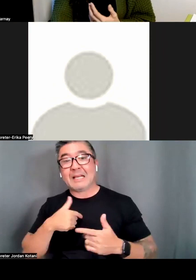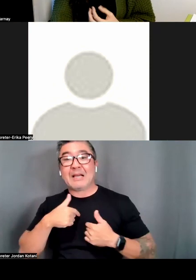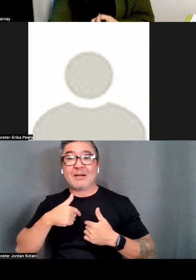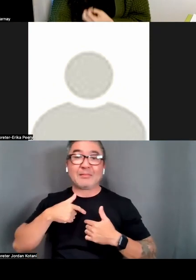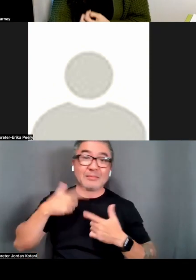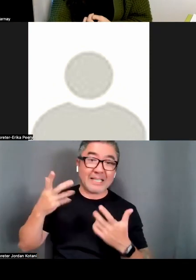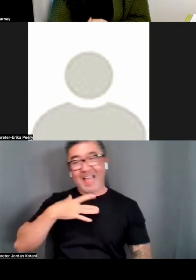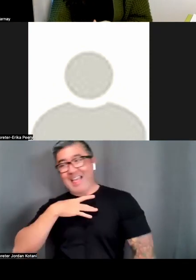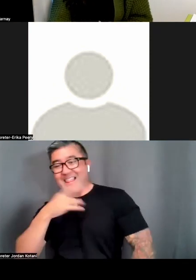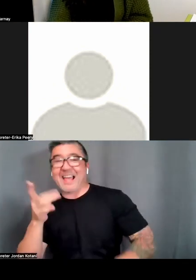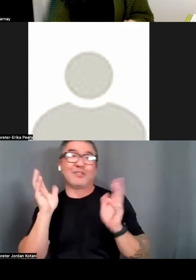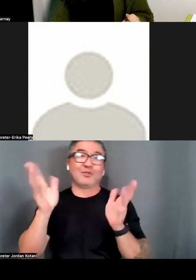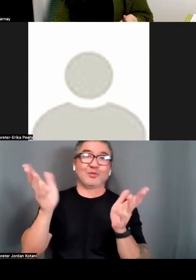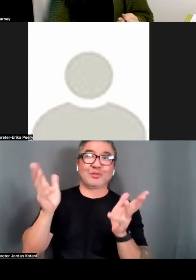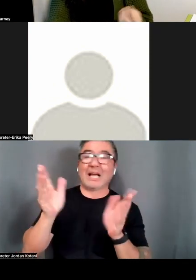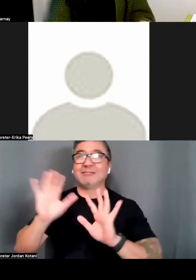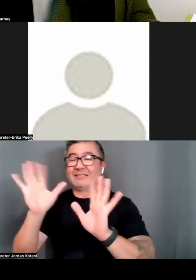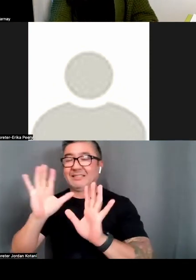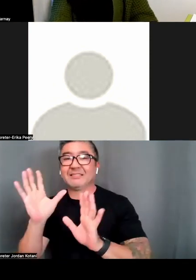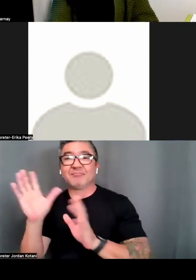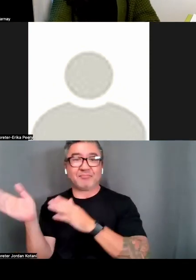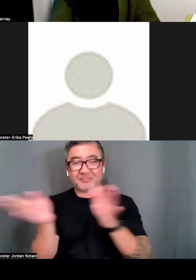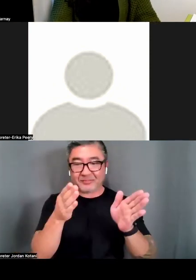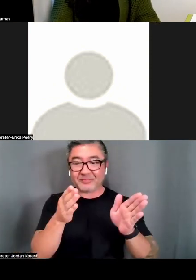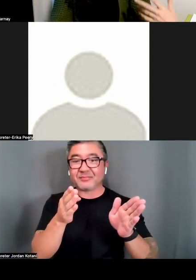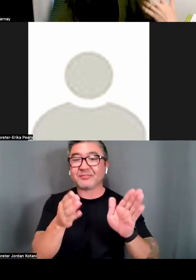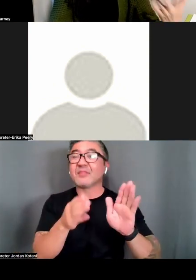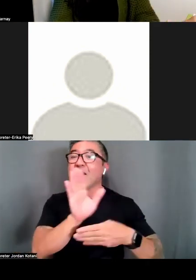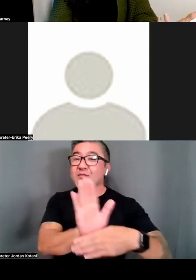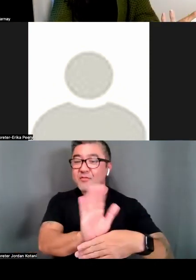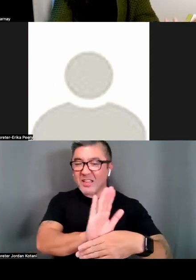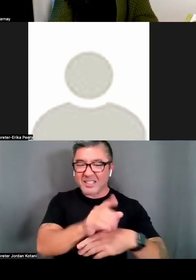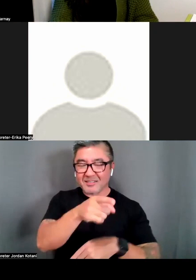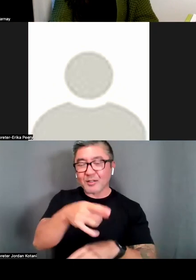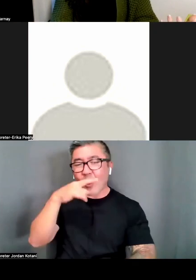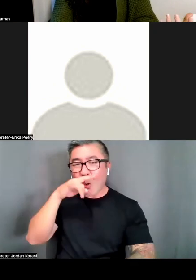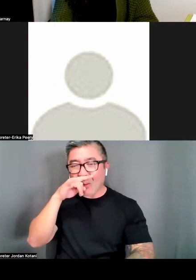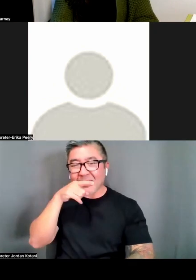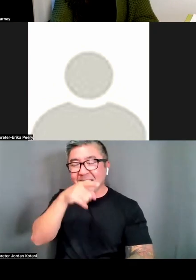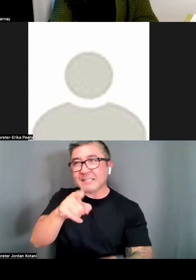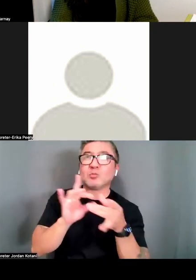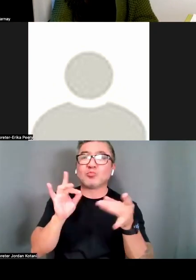a video to share from a child's perspective about what sensory processing disorders are.